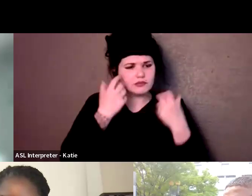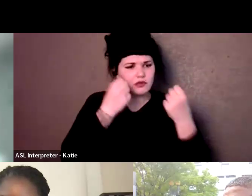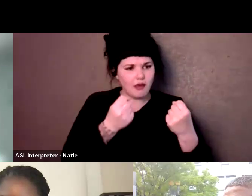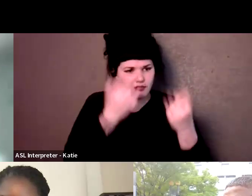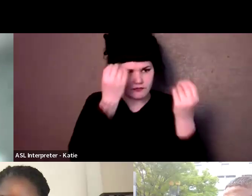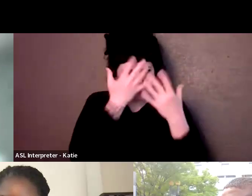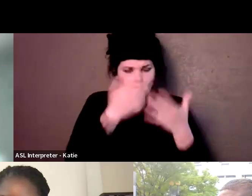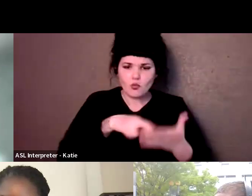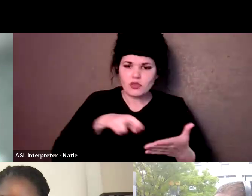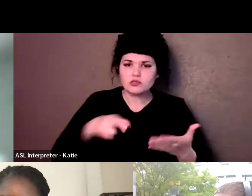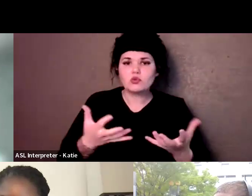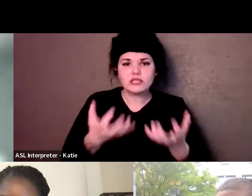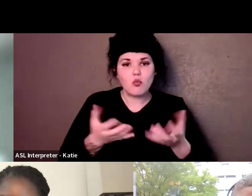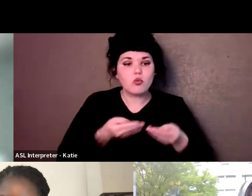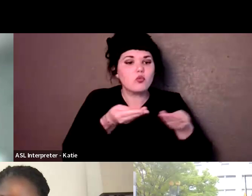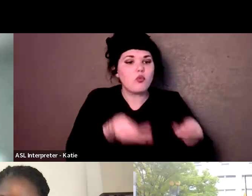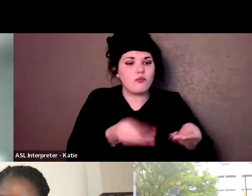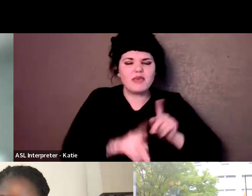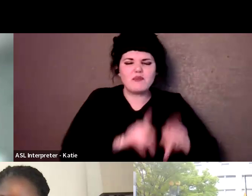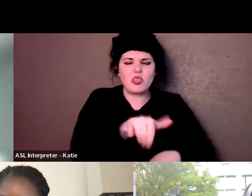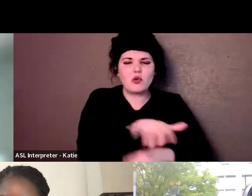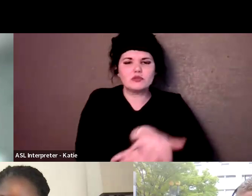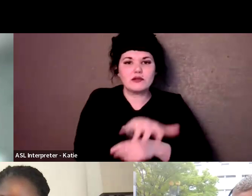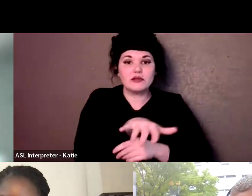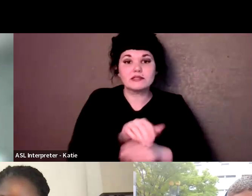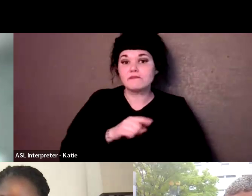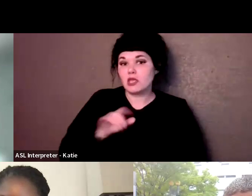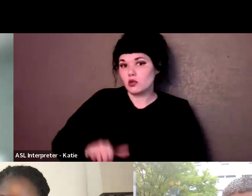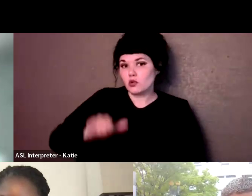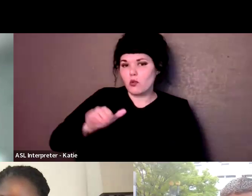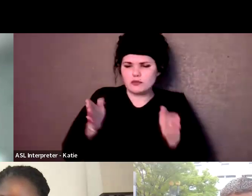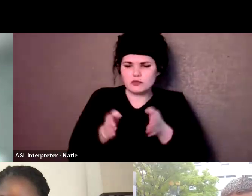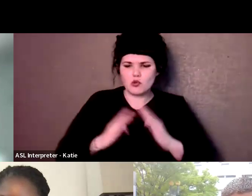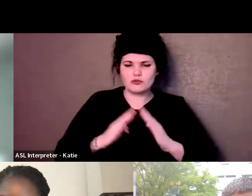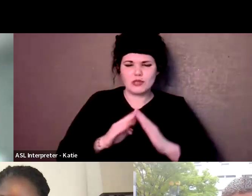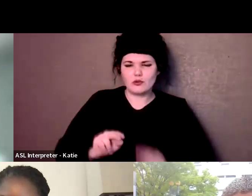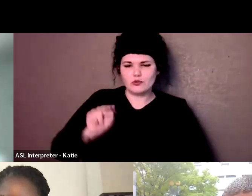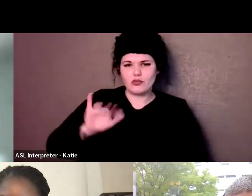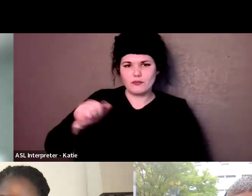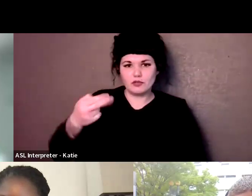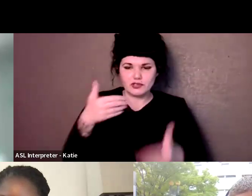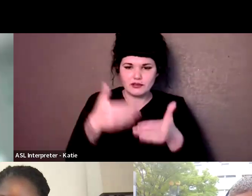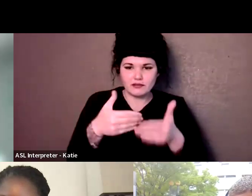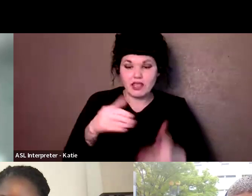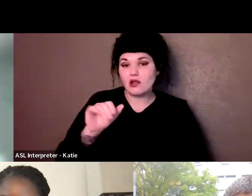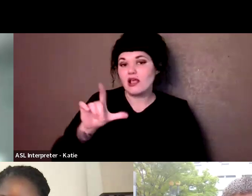areas. Chuck grew up in a small town in northern Michigan, near the shores of Lake Superior. His